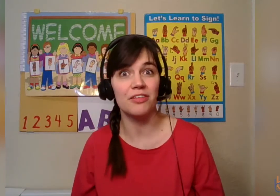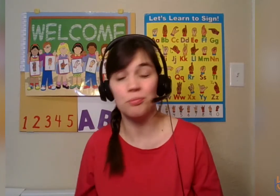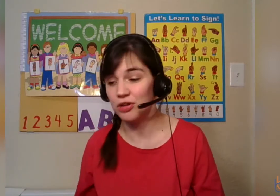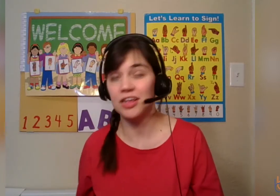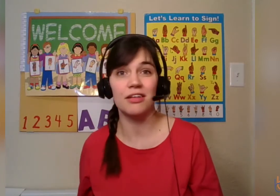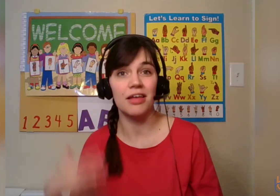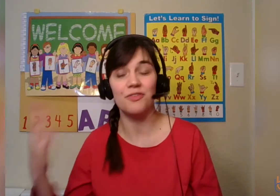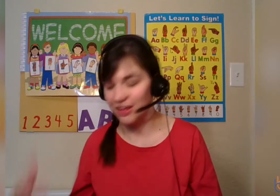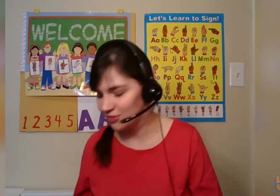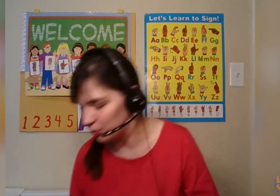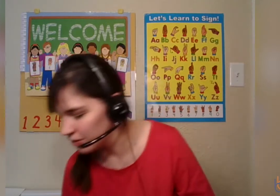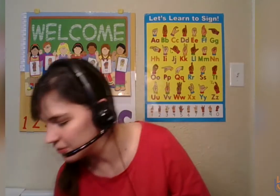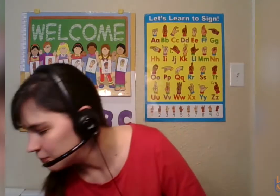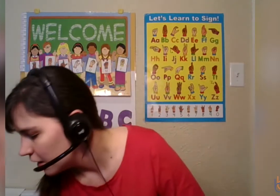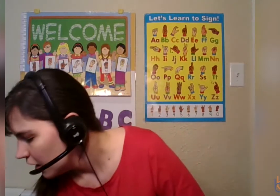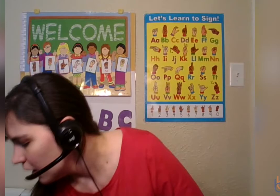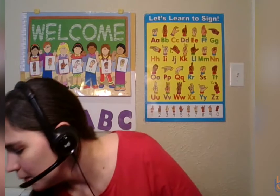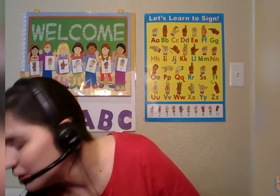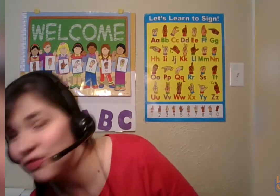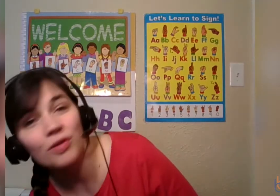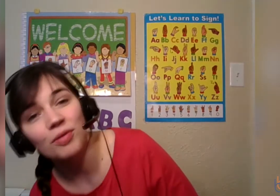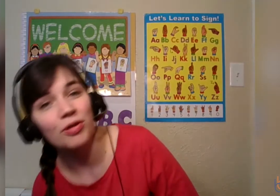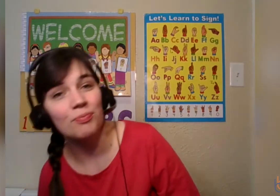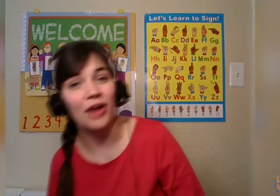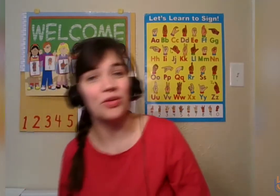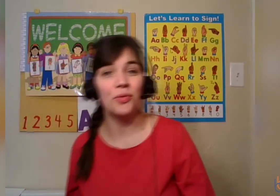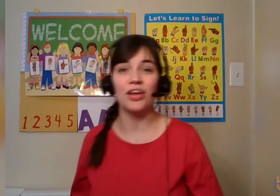some pretty advanced books. But if you remember back when you were in